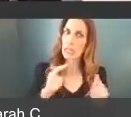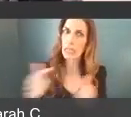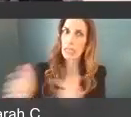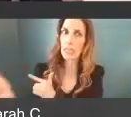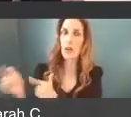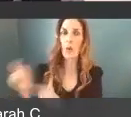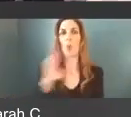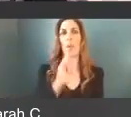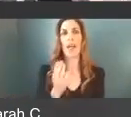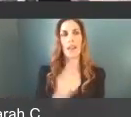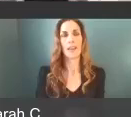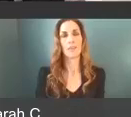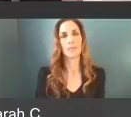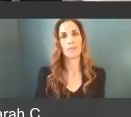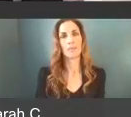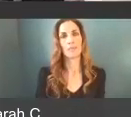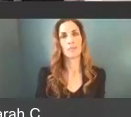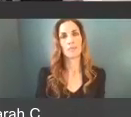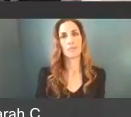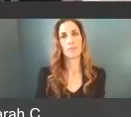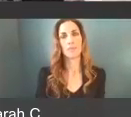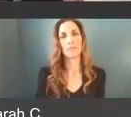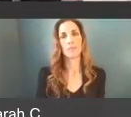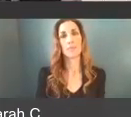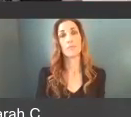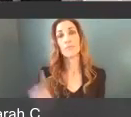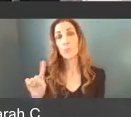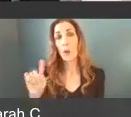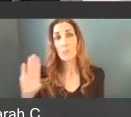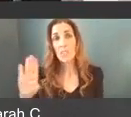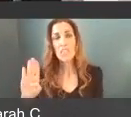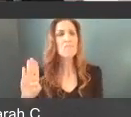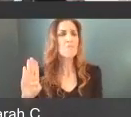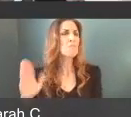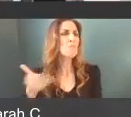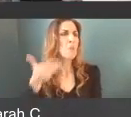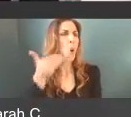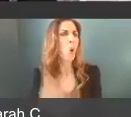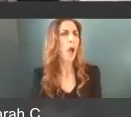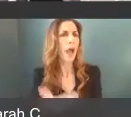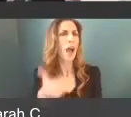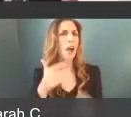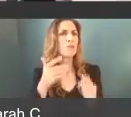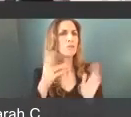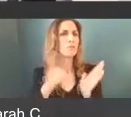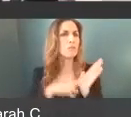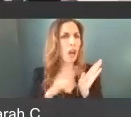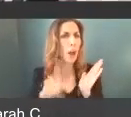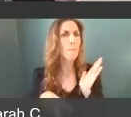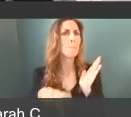reasonable for particularly 1B people to go ahead and start signing up and, you know, maybe 1C people